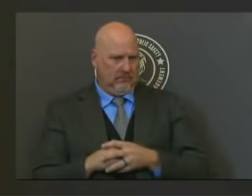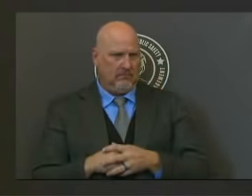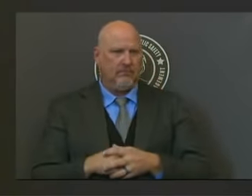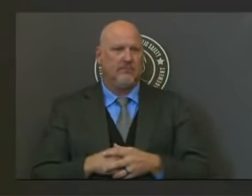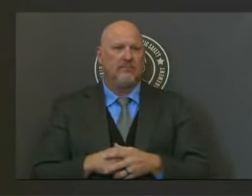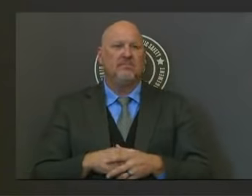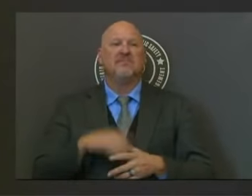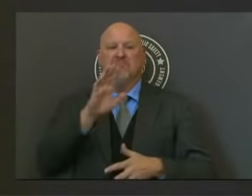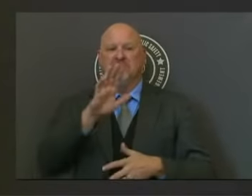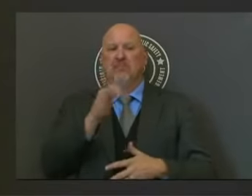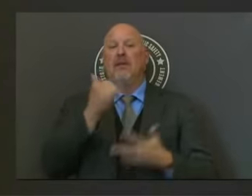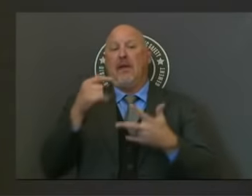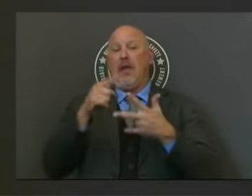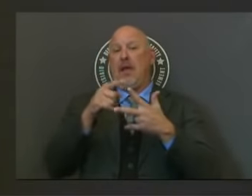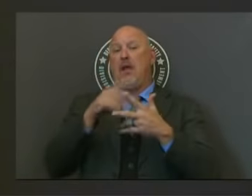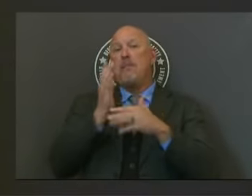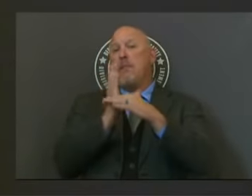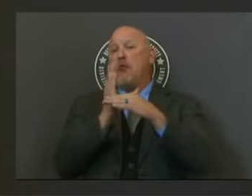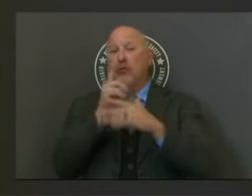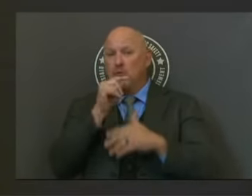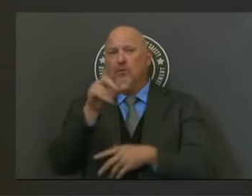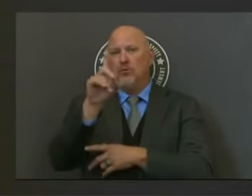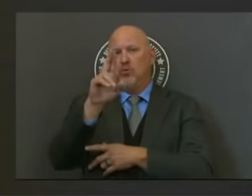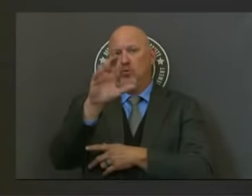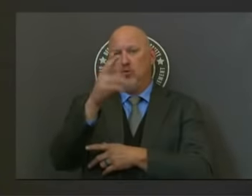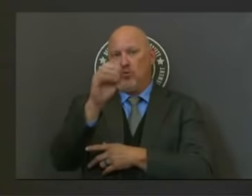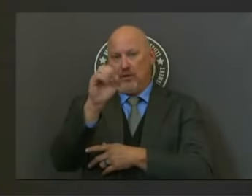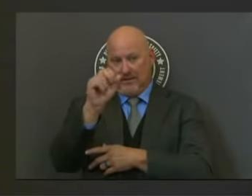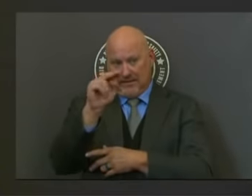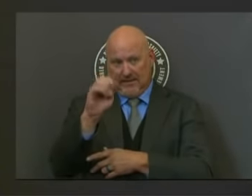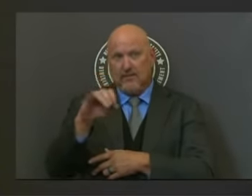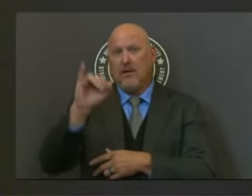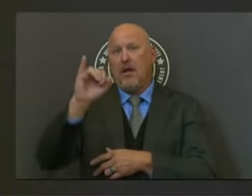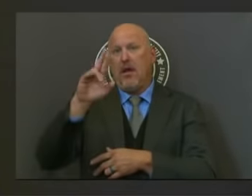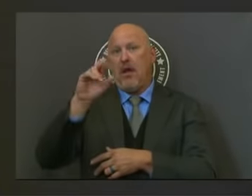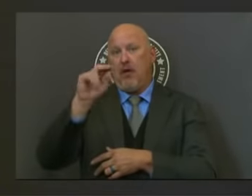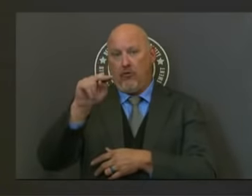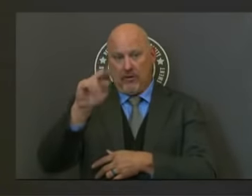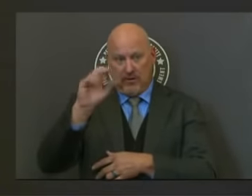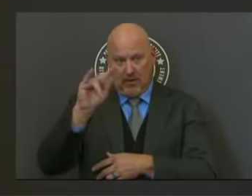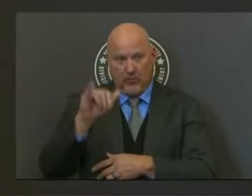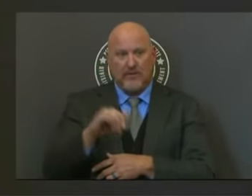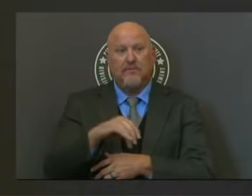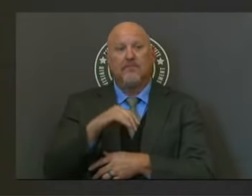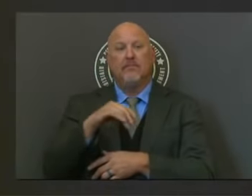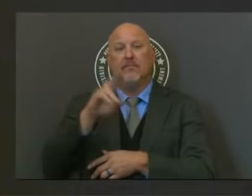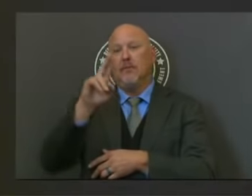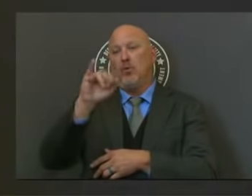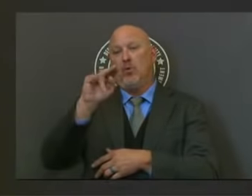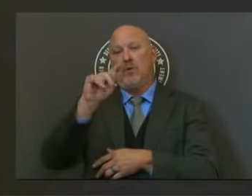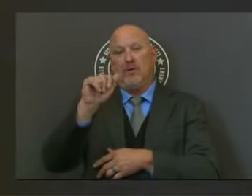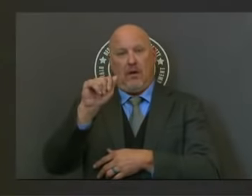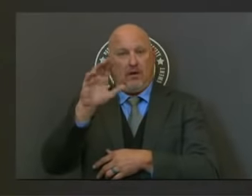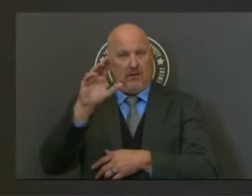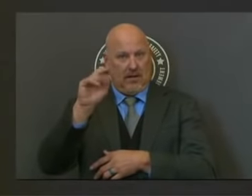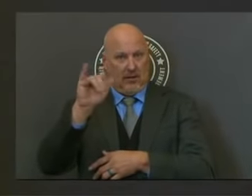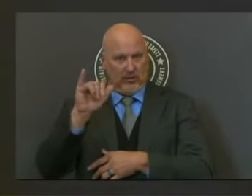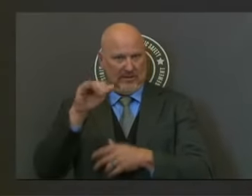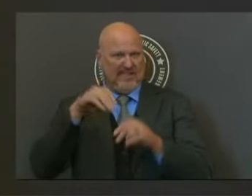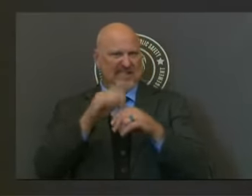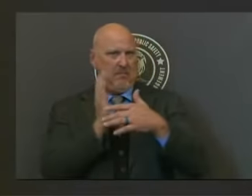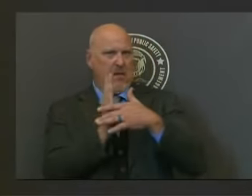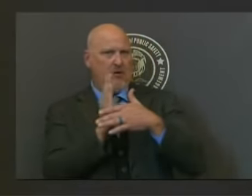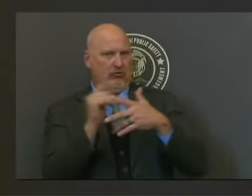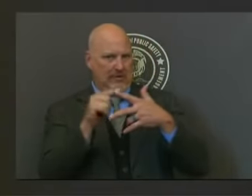iron and you into